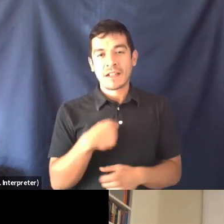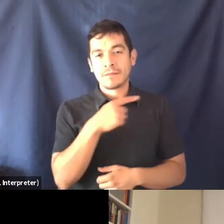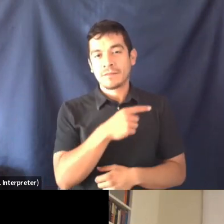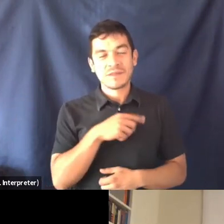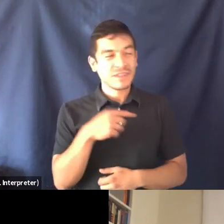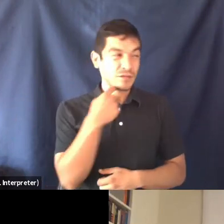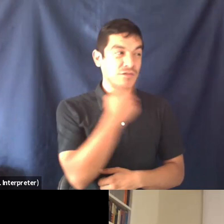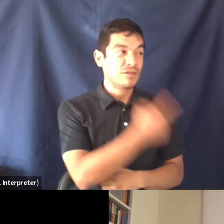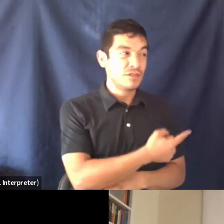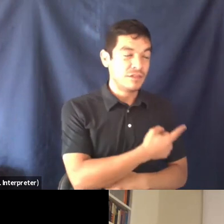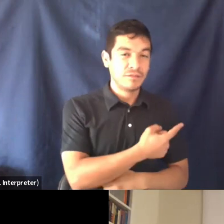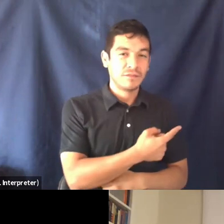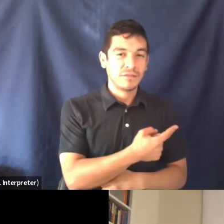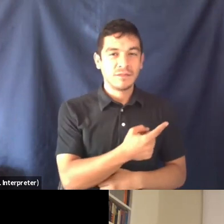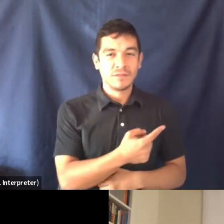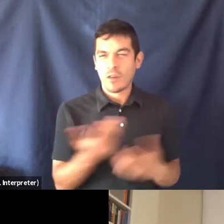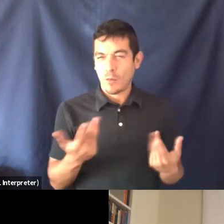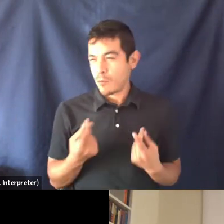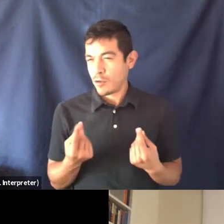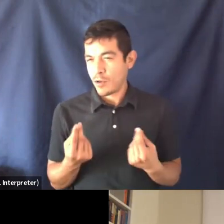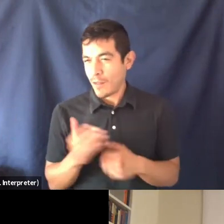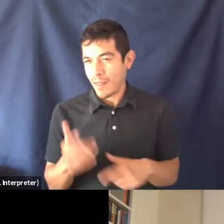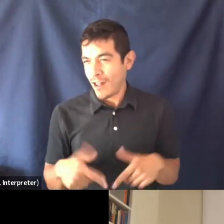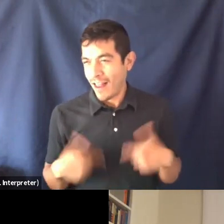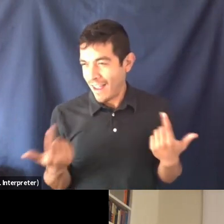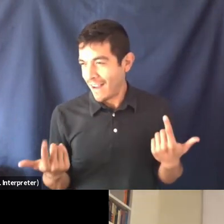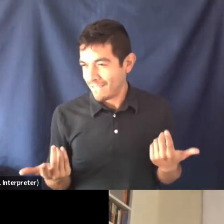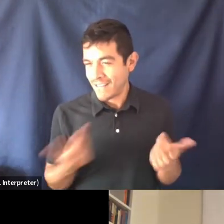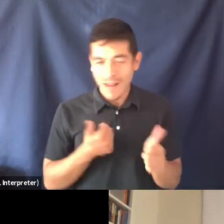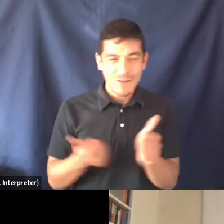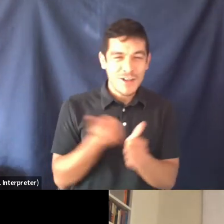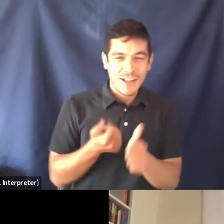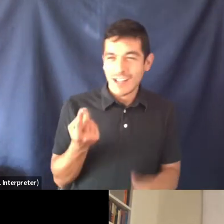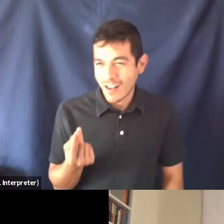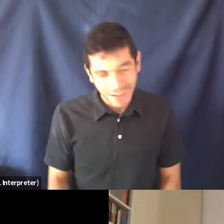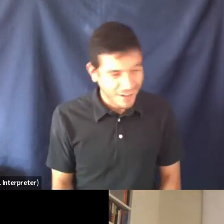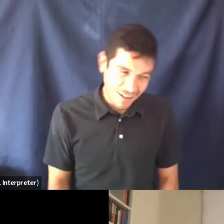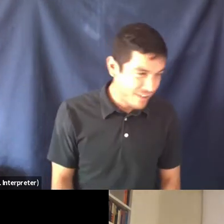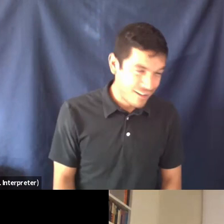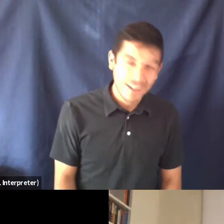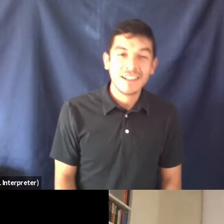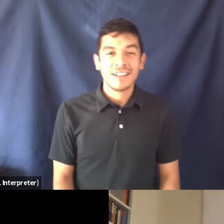"What are we doing with our lives?" Like chasing these dogs around. I hope this is worth it.